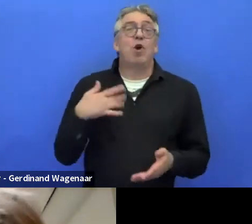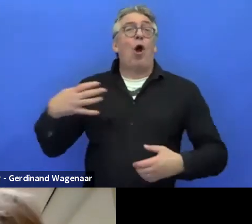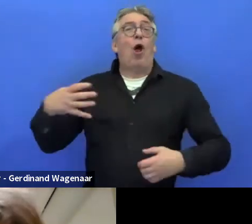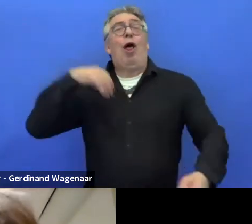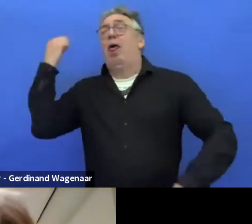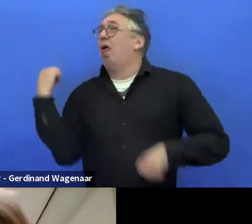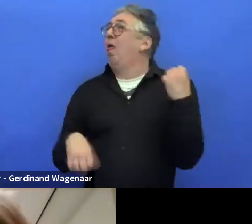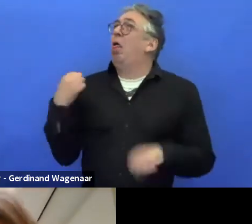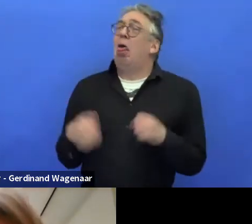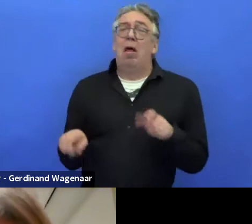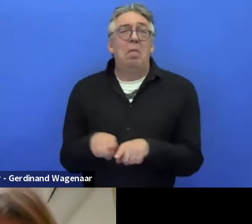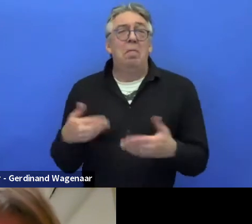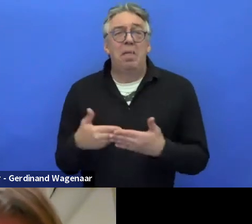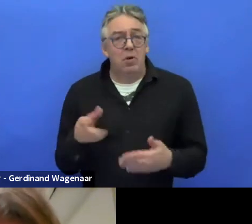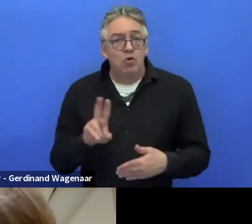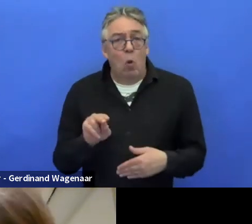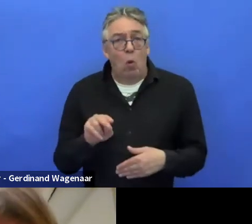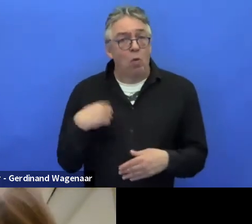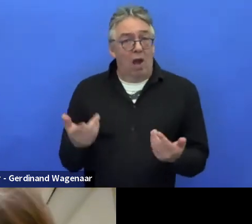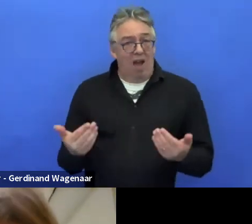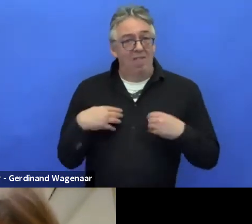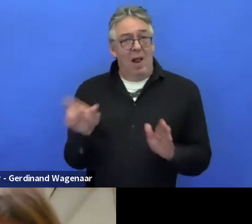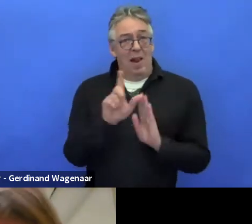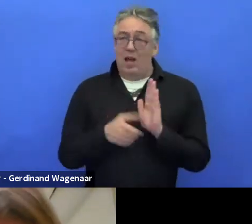What ENIL requested, very briefly, was